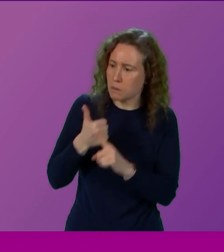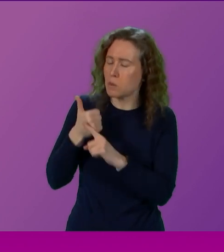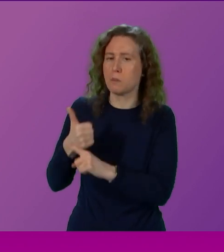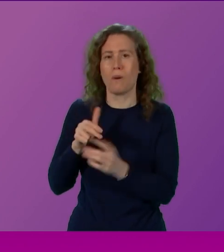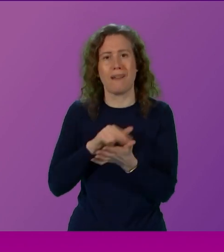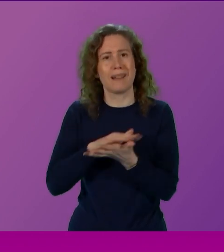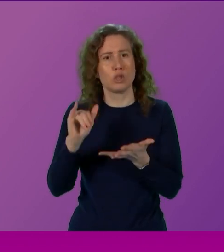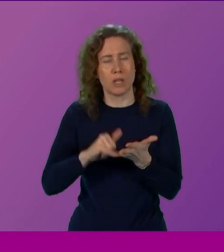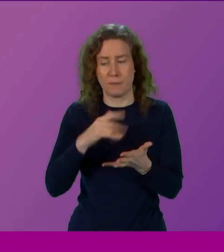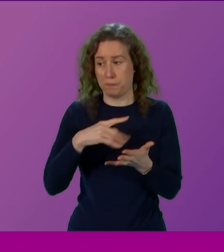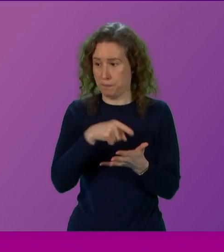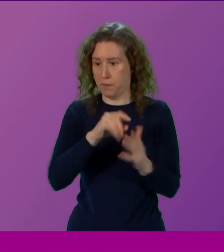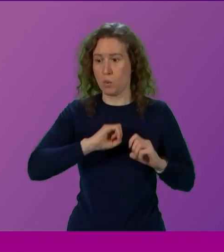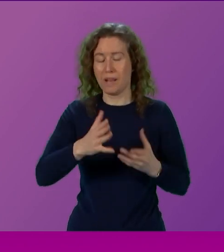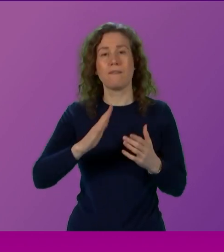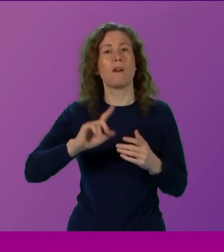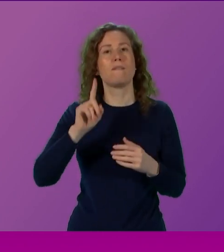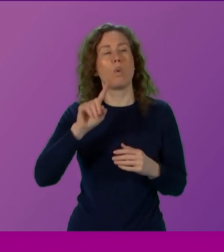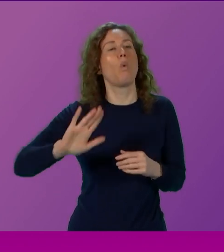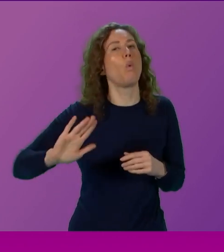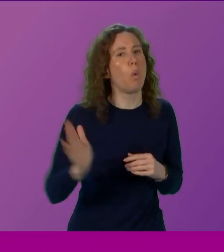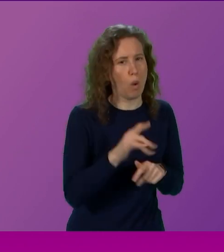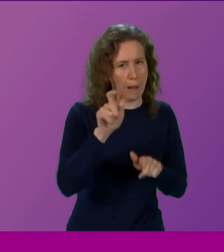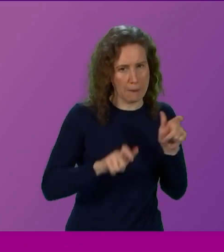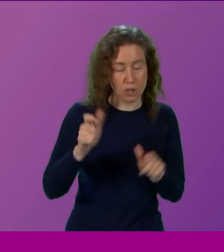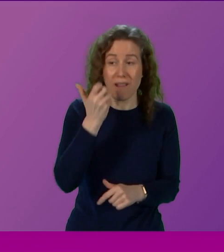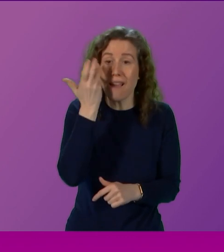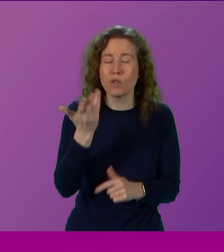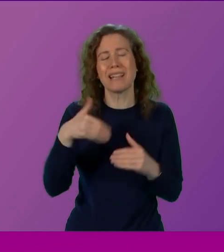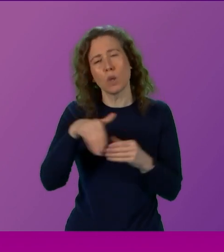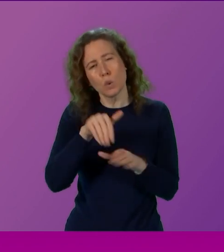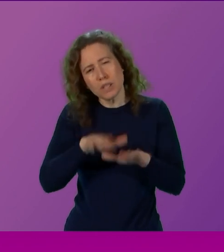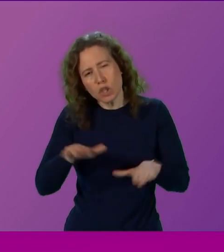so that it is delivering for all patients, including children like Harvey, every day.